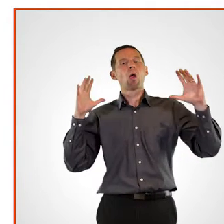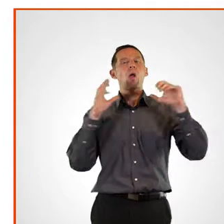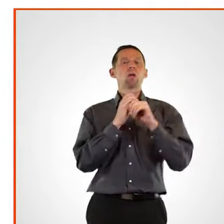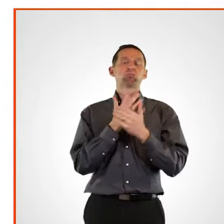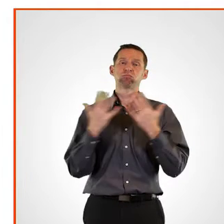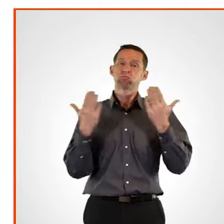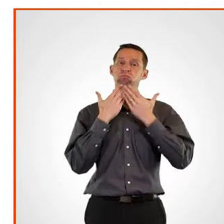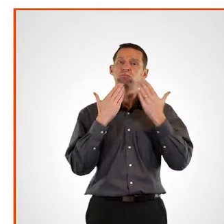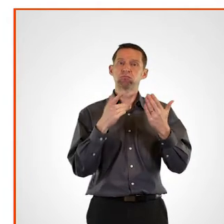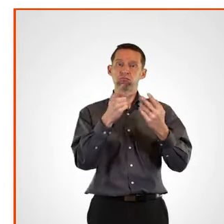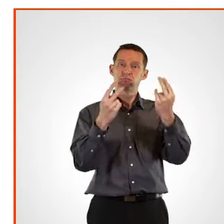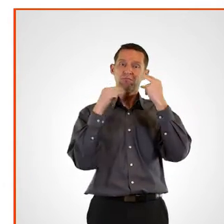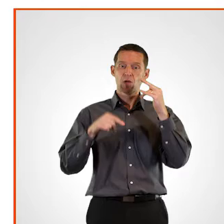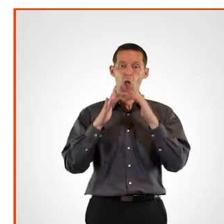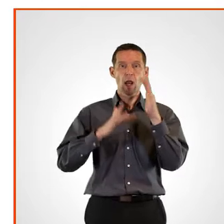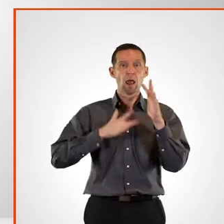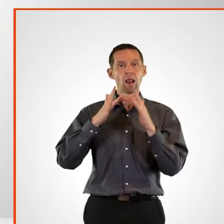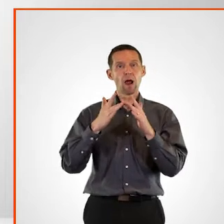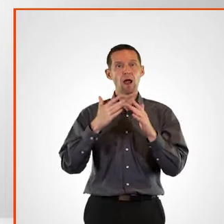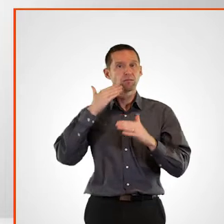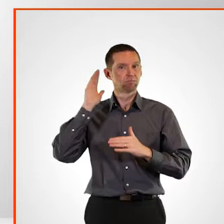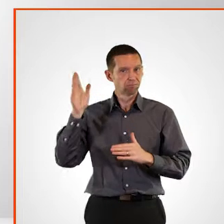Again, I want to thank you for joining us in this online series.